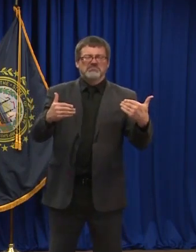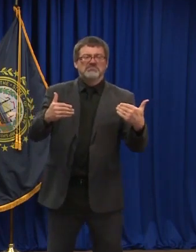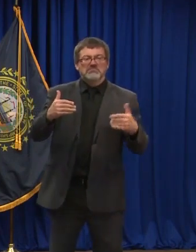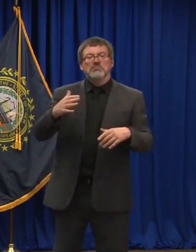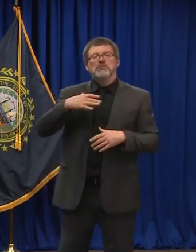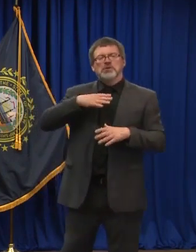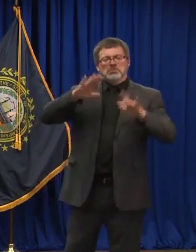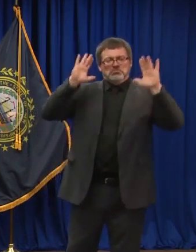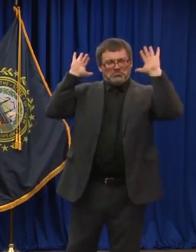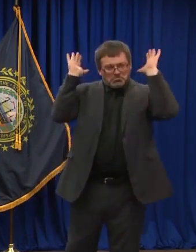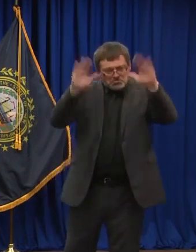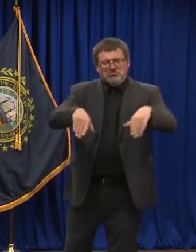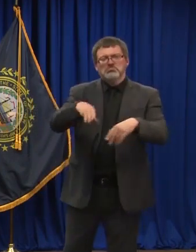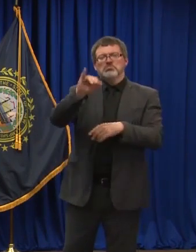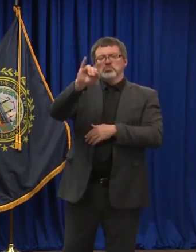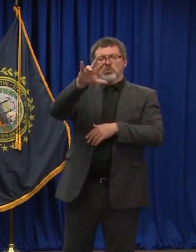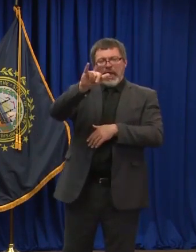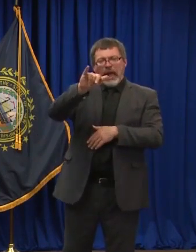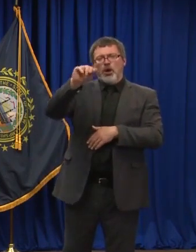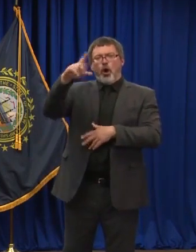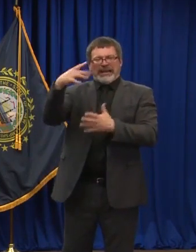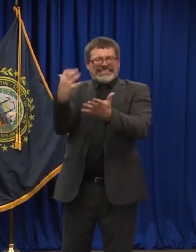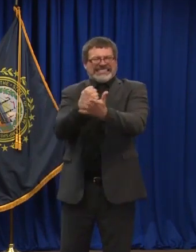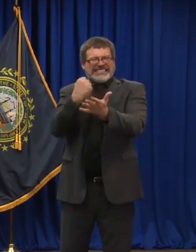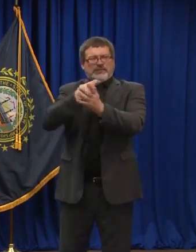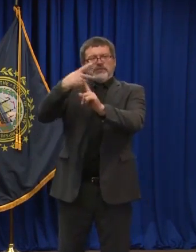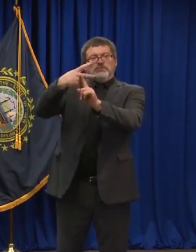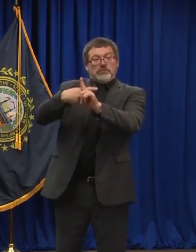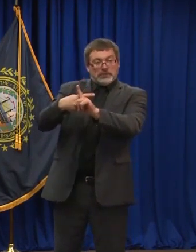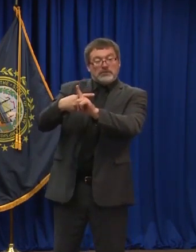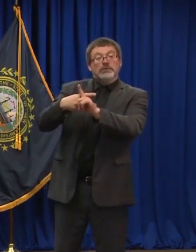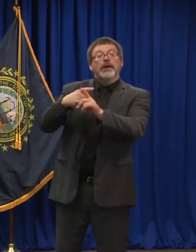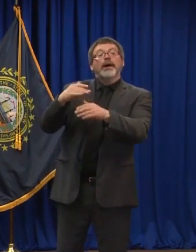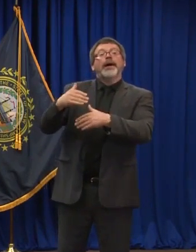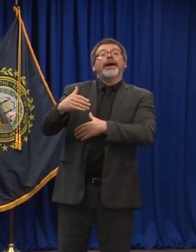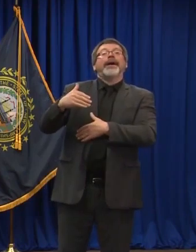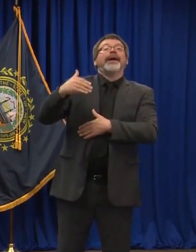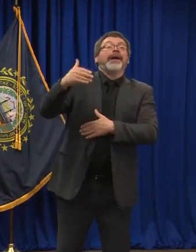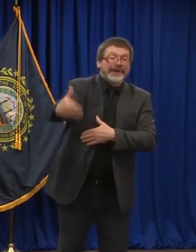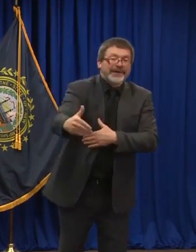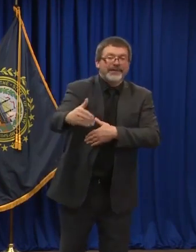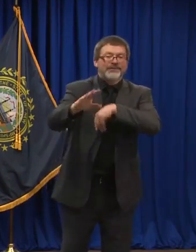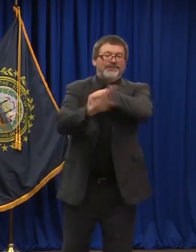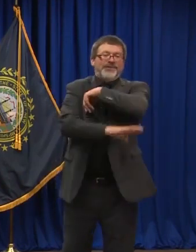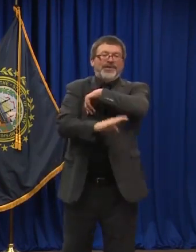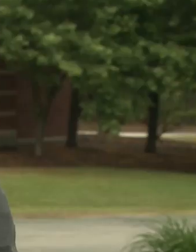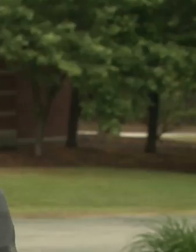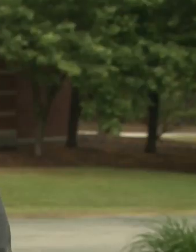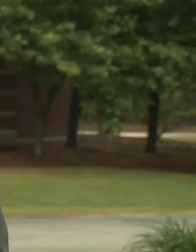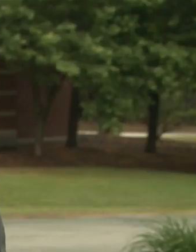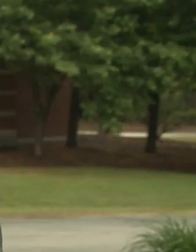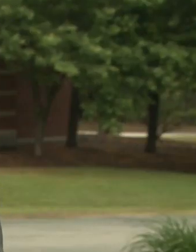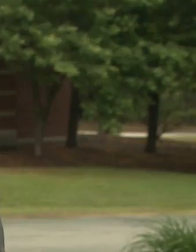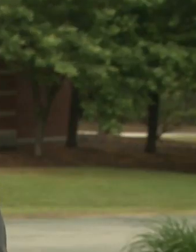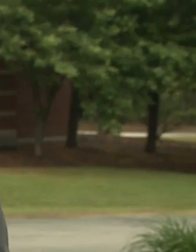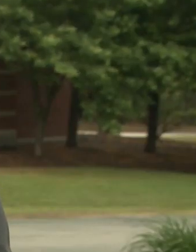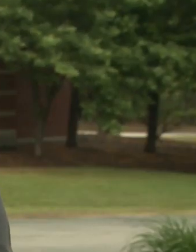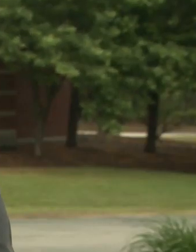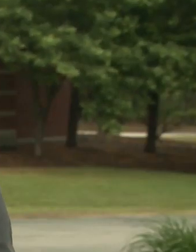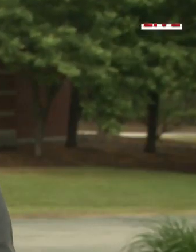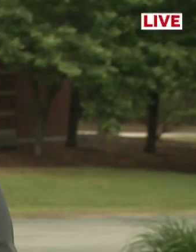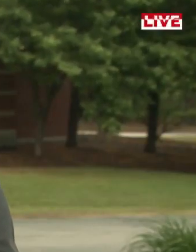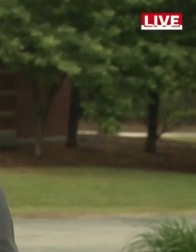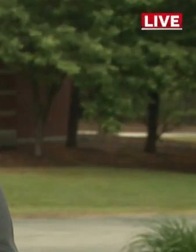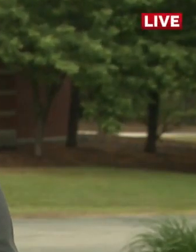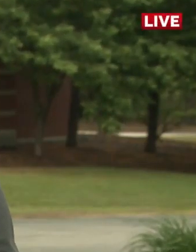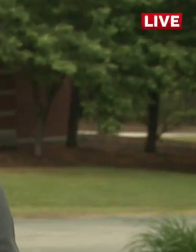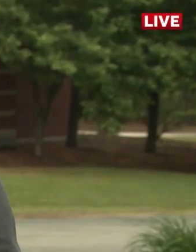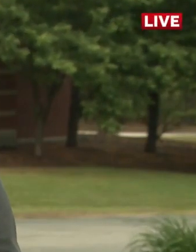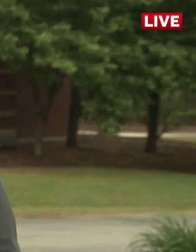I THINK JULY AND AUGUST OUR NUMBERS ARE GOING TO LOOK PRETTY GOOD, AND I THINK SEPTEMBER, OCTOBER, WE NEED TO KIND OF BUILD IT INTO OUR DNA WE HAVE TO BE PREPARED FOR THE FACT NUMBERS